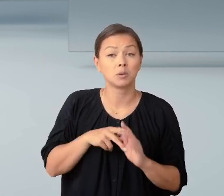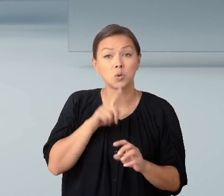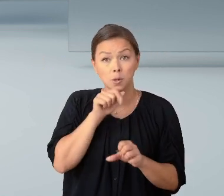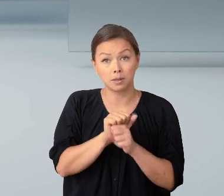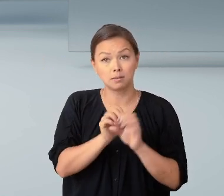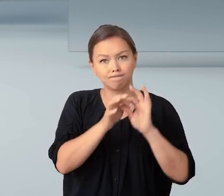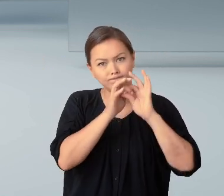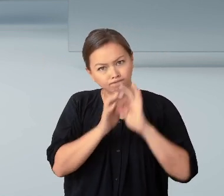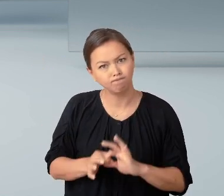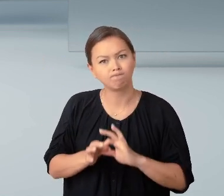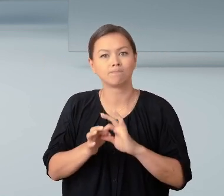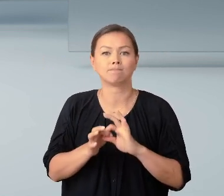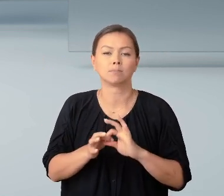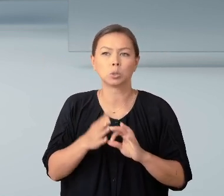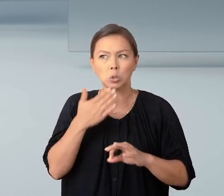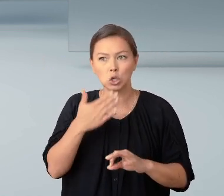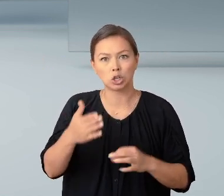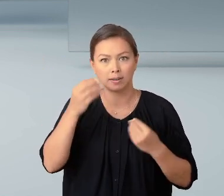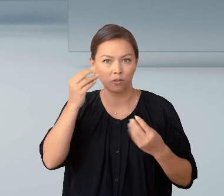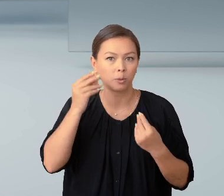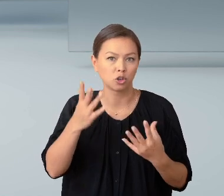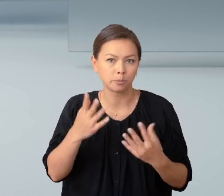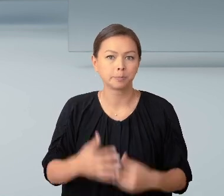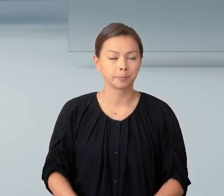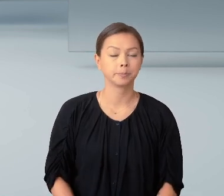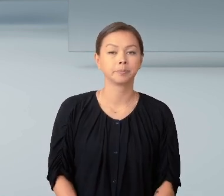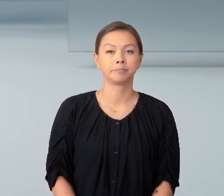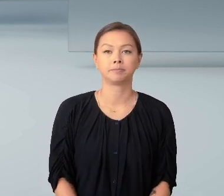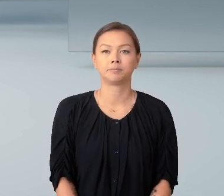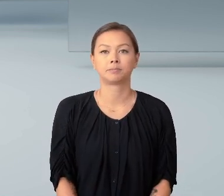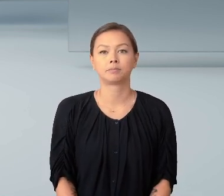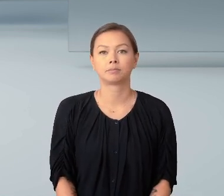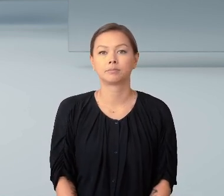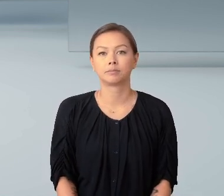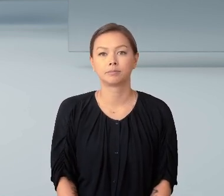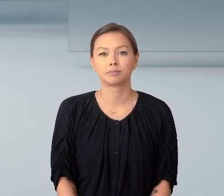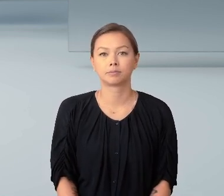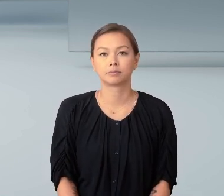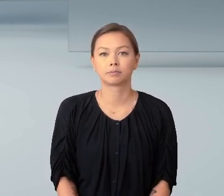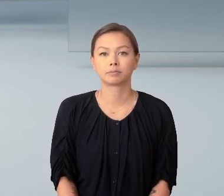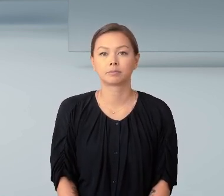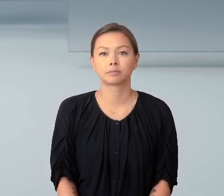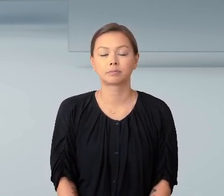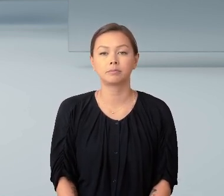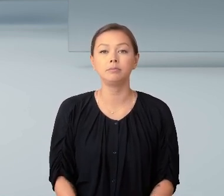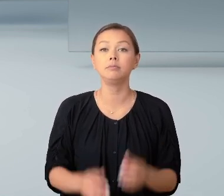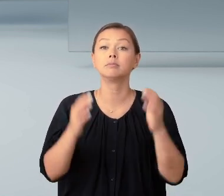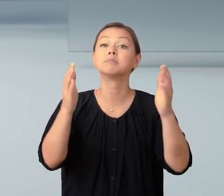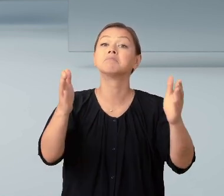grounded well that way. Okay, let's take a look at some